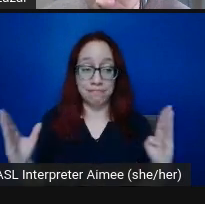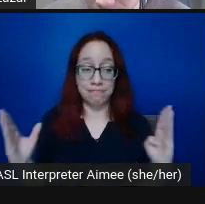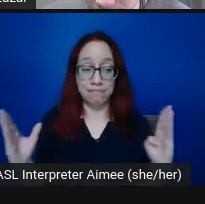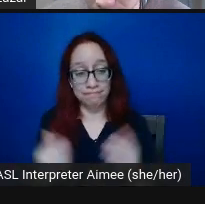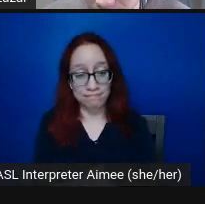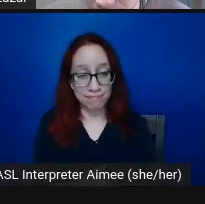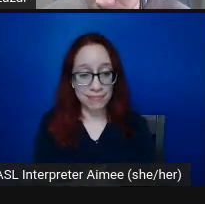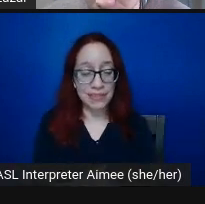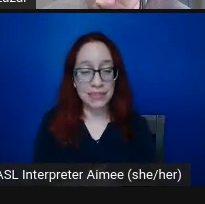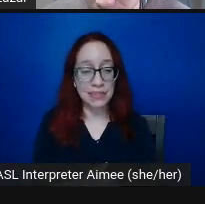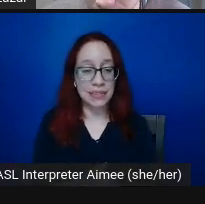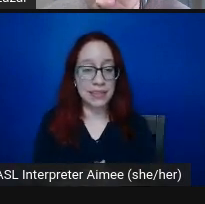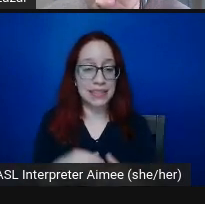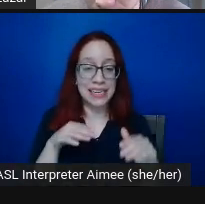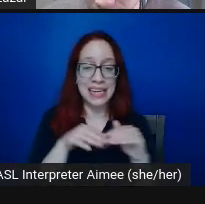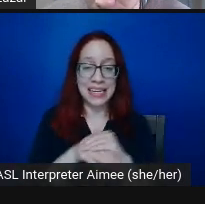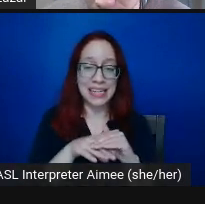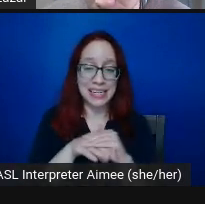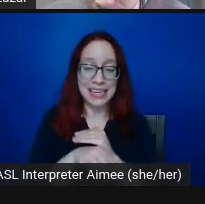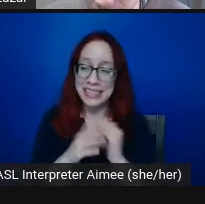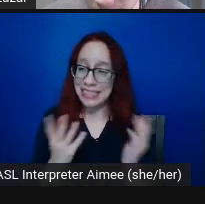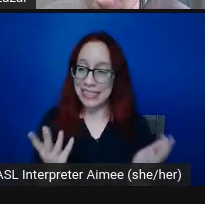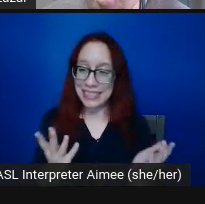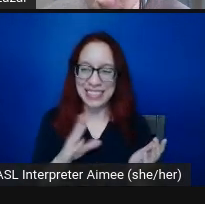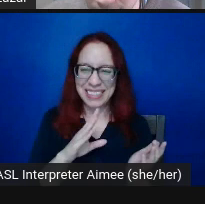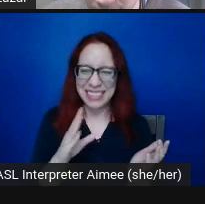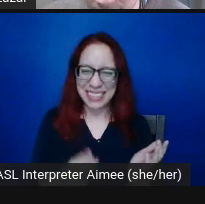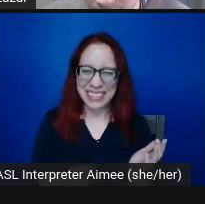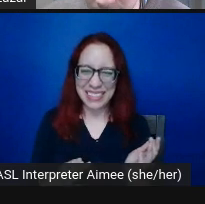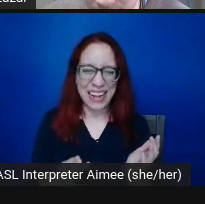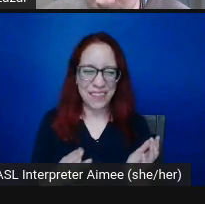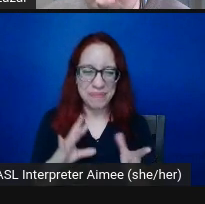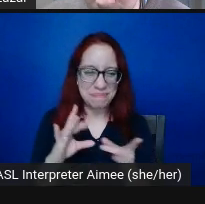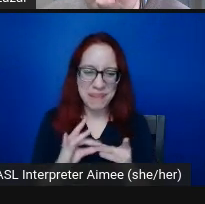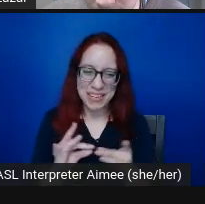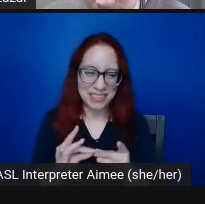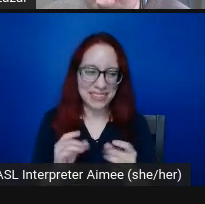Accessibility is never mentioned in many of those cases